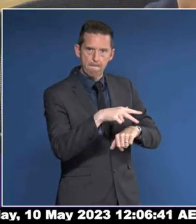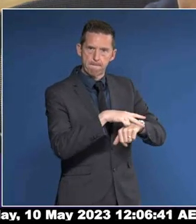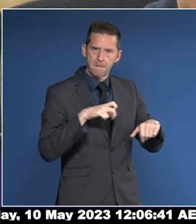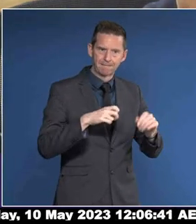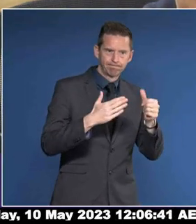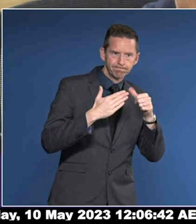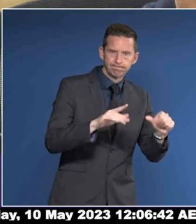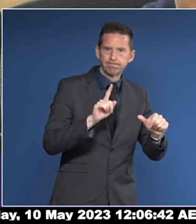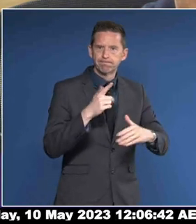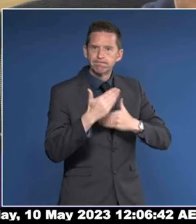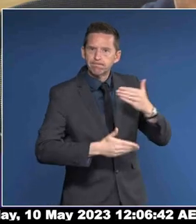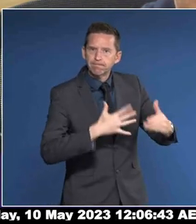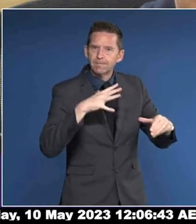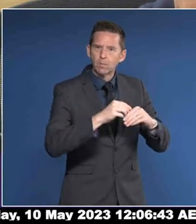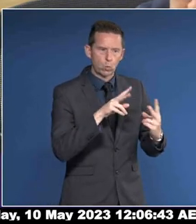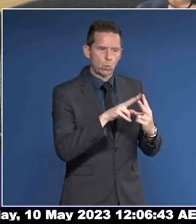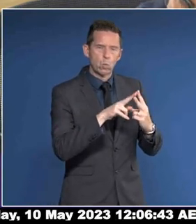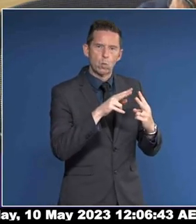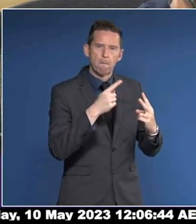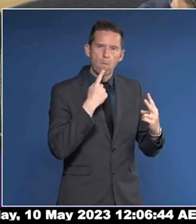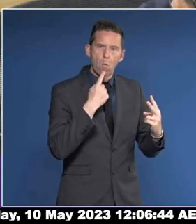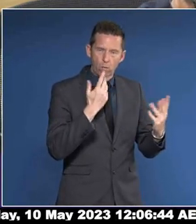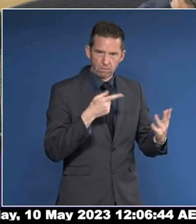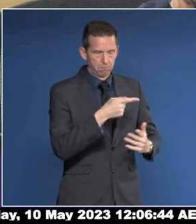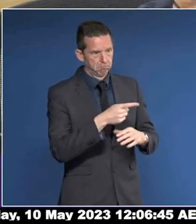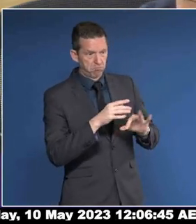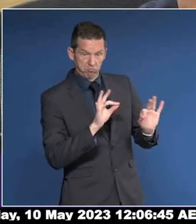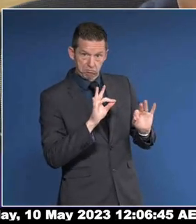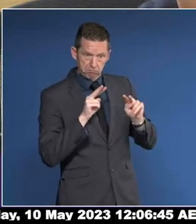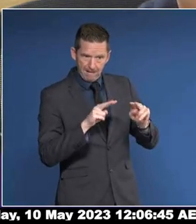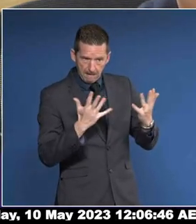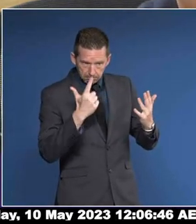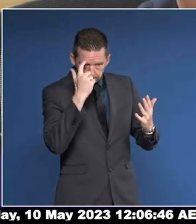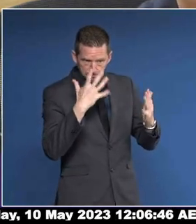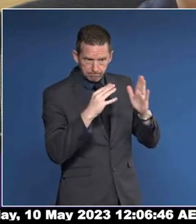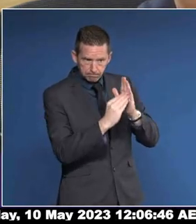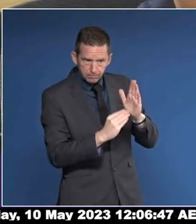opportunity for policy or procedure improvement, that is without the benefit of